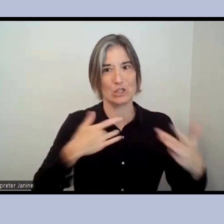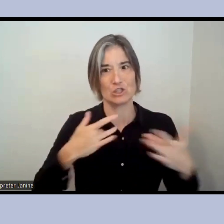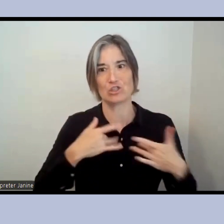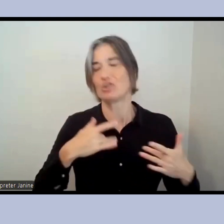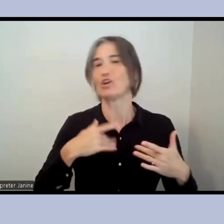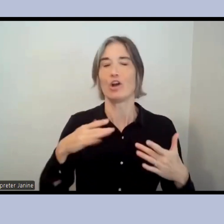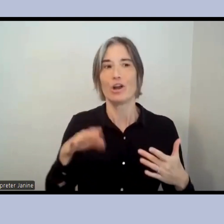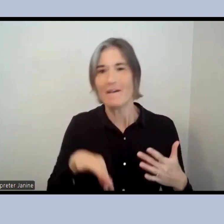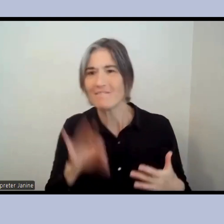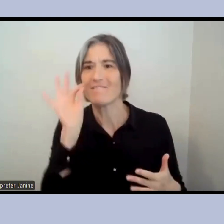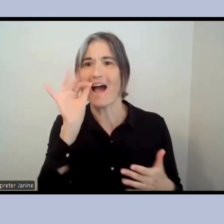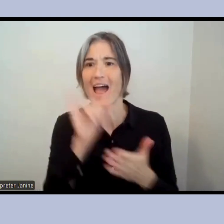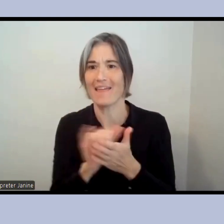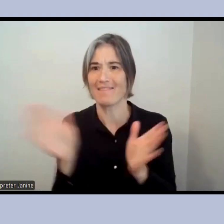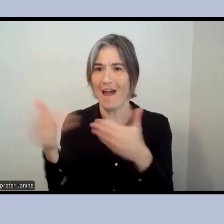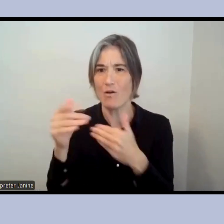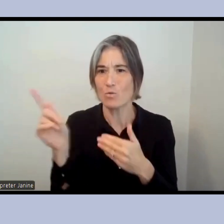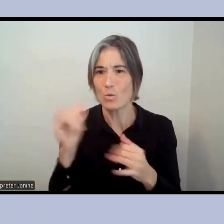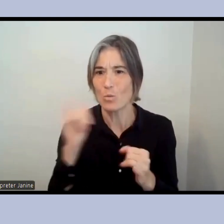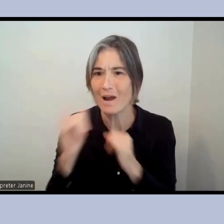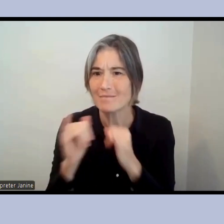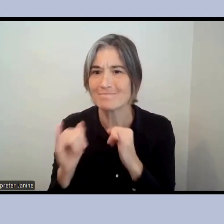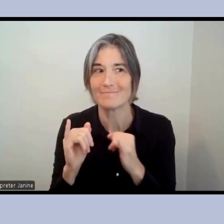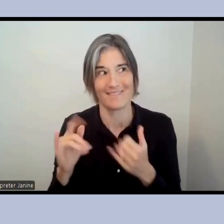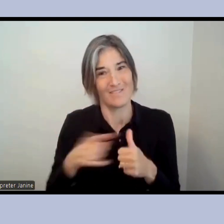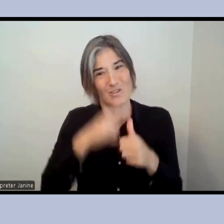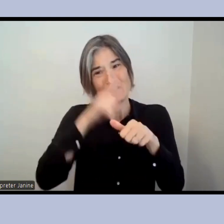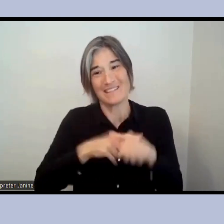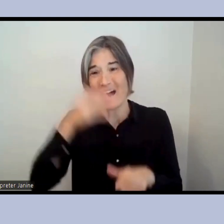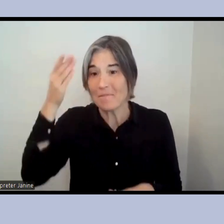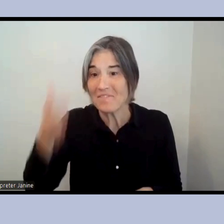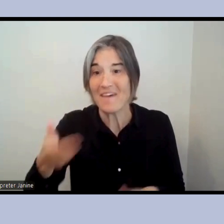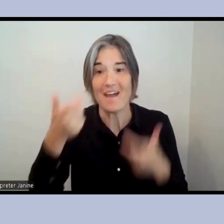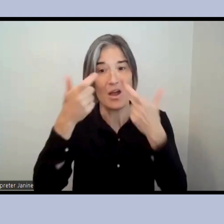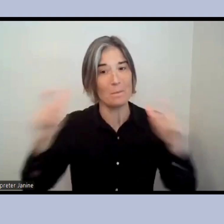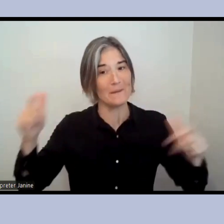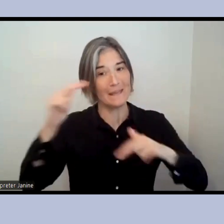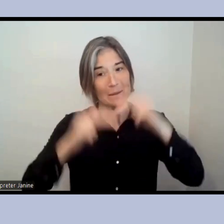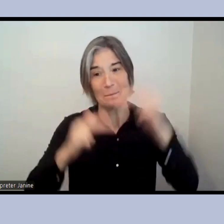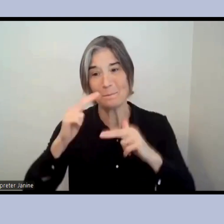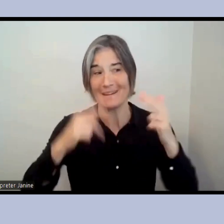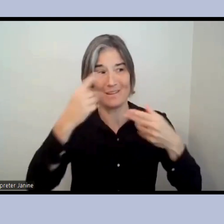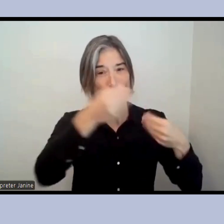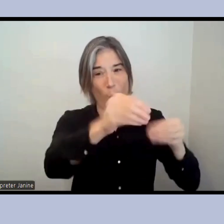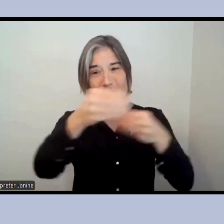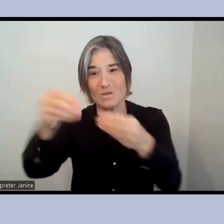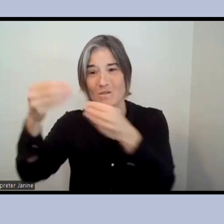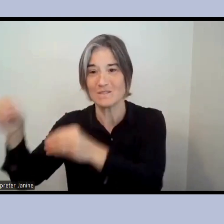and it's a large office building. I didn't want to get lost or be late for the interview,